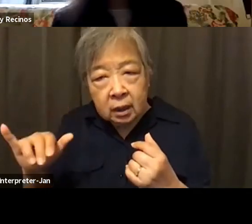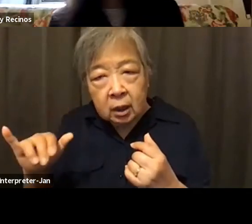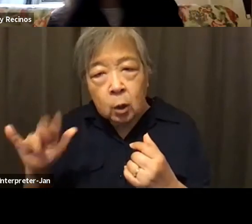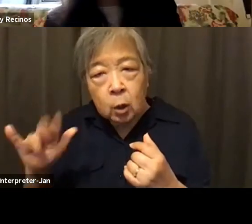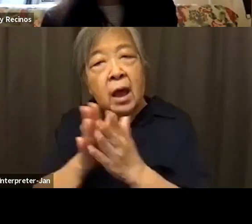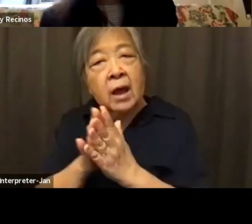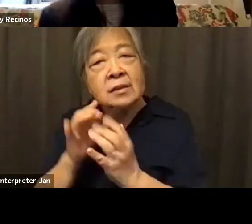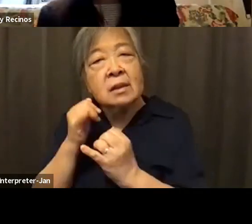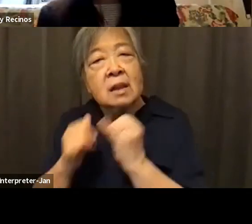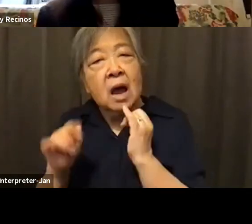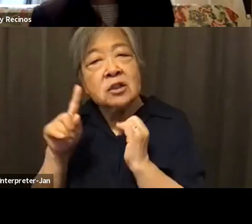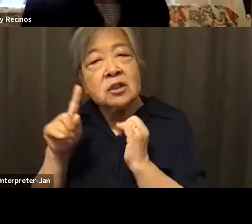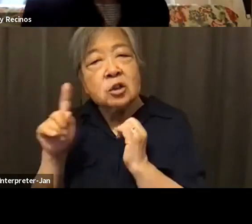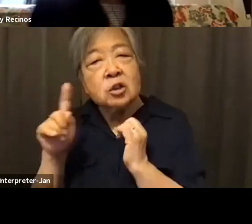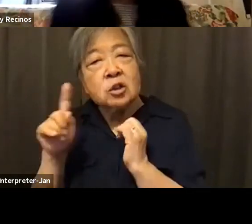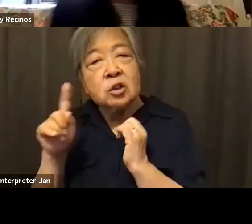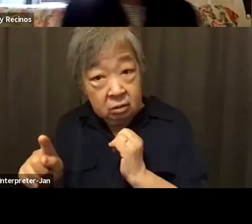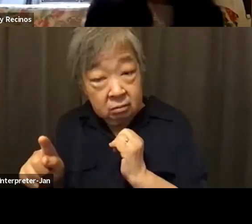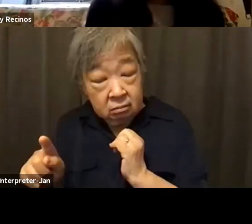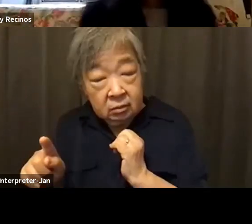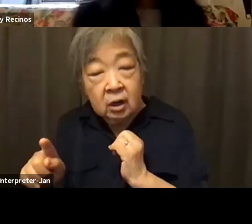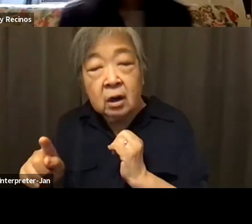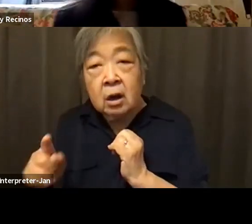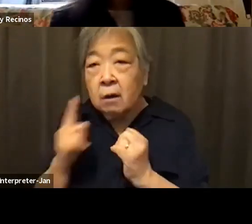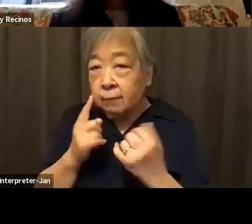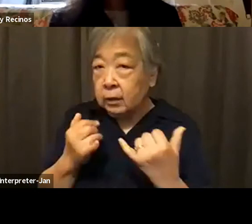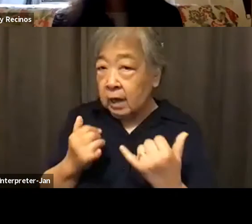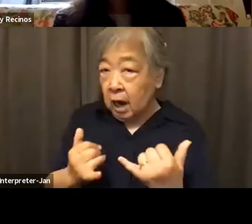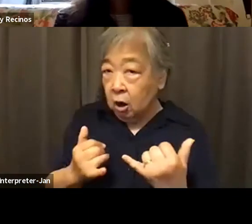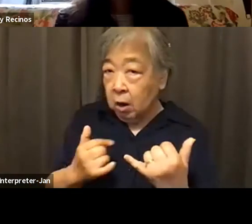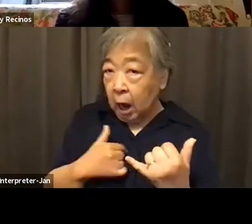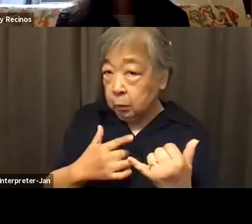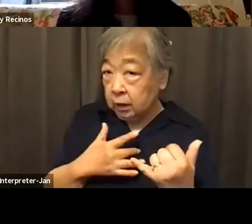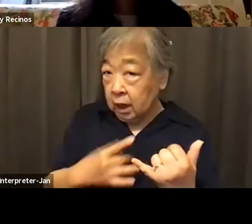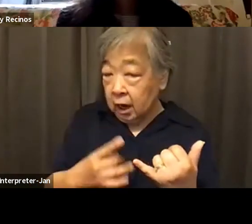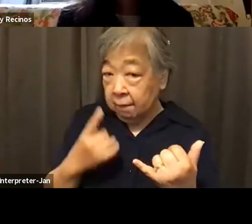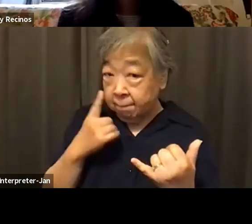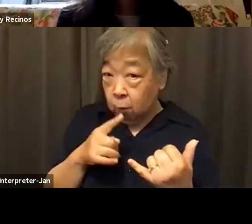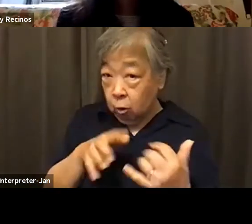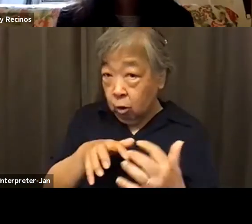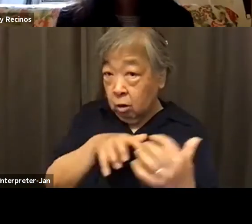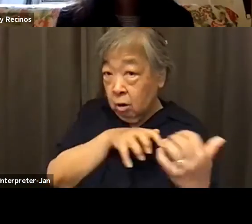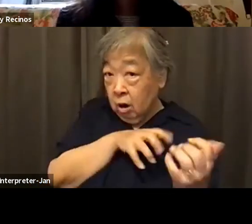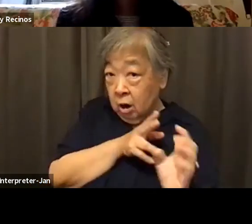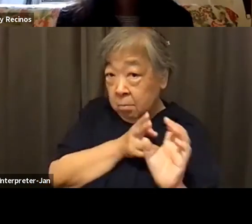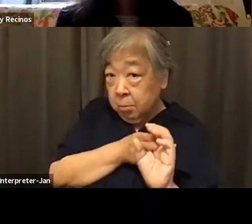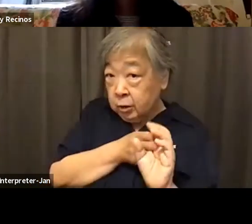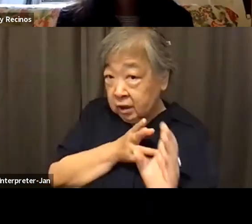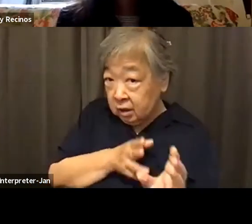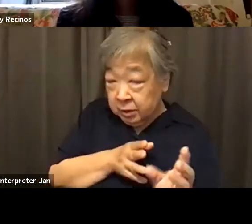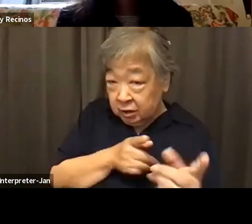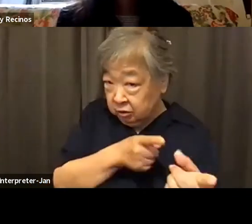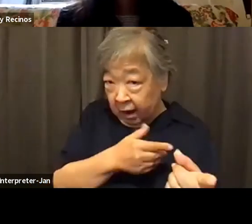and in the mean time I'd love for our attendees to share any questions they have and also